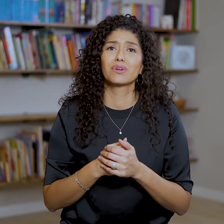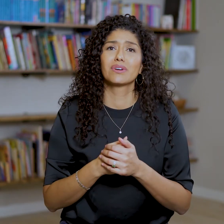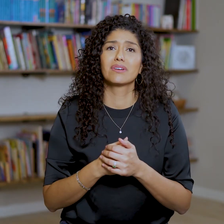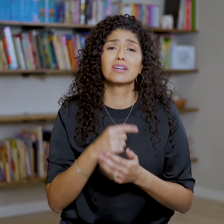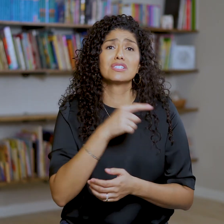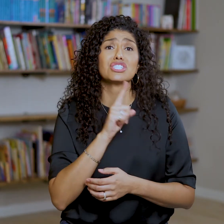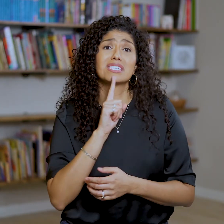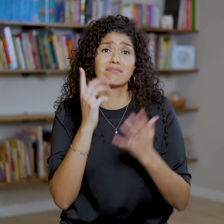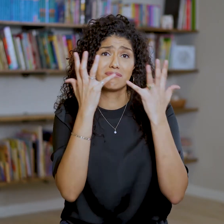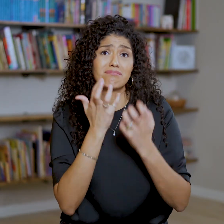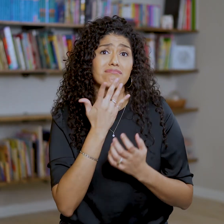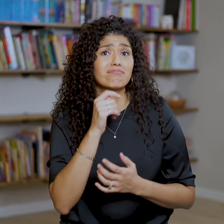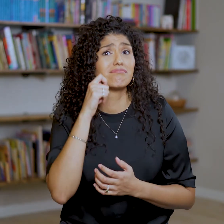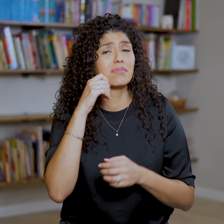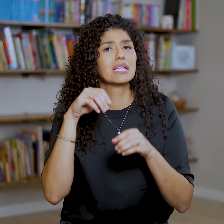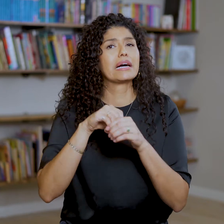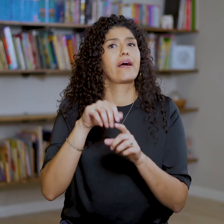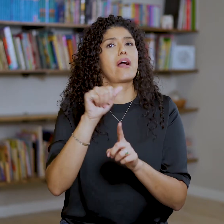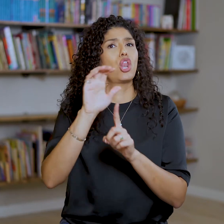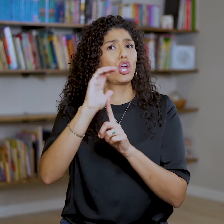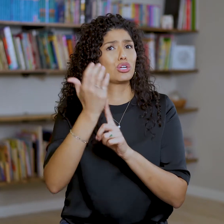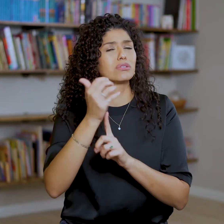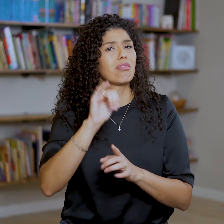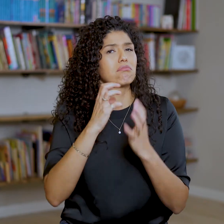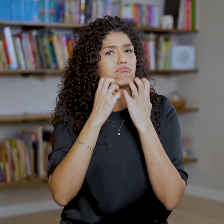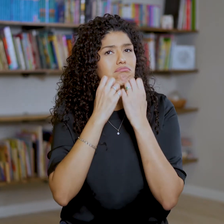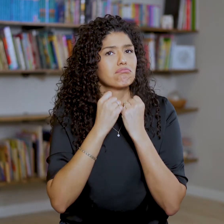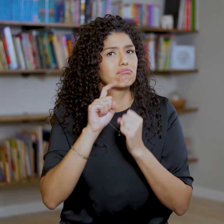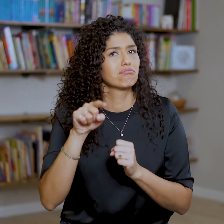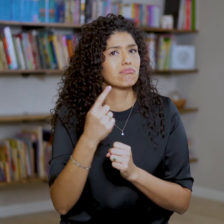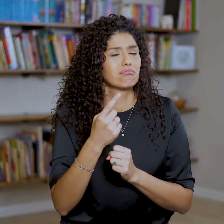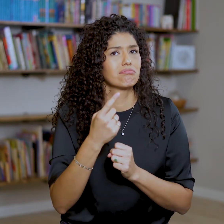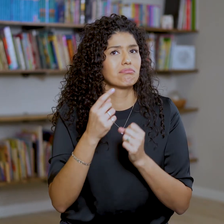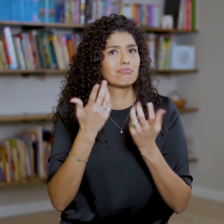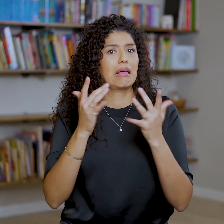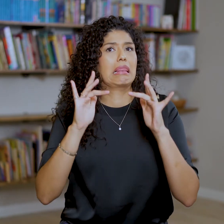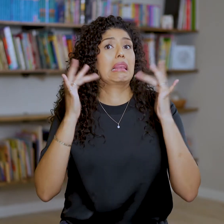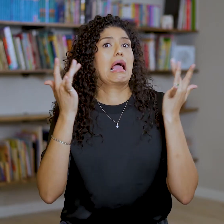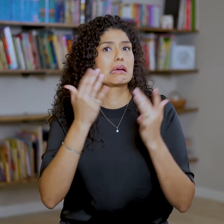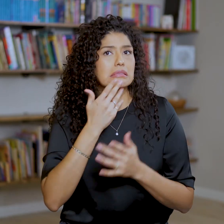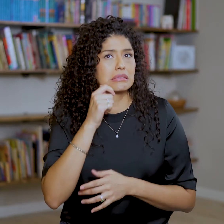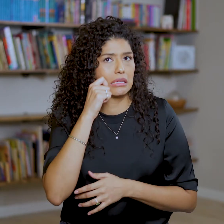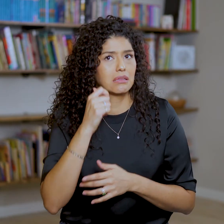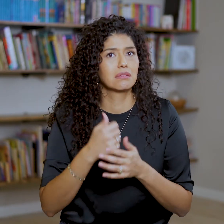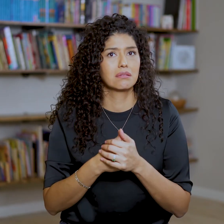She’s dark-skinned in a culture that values light skin.